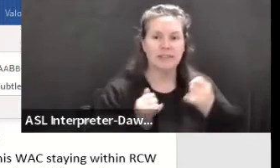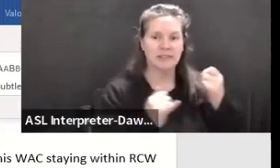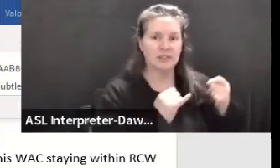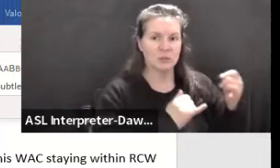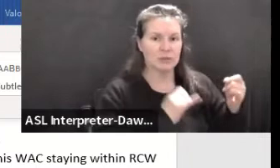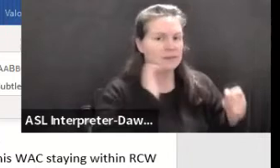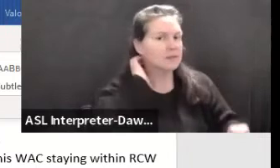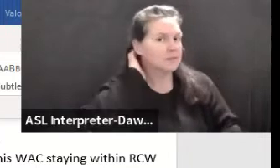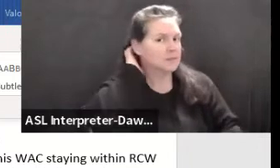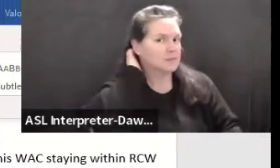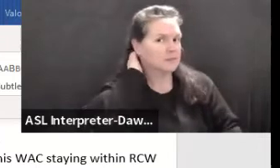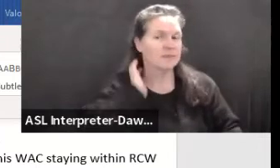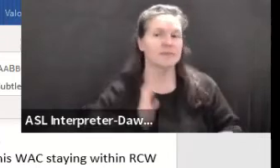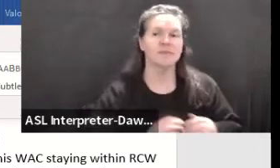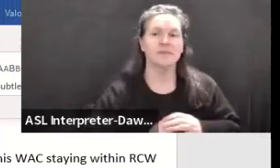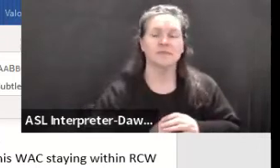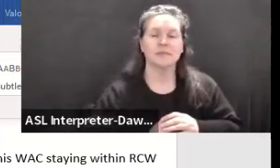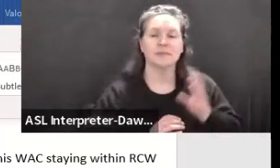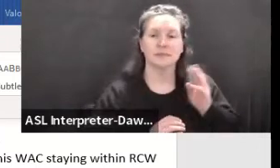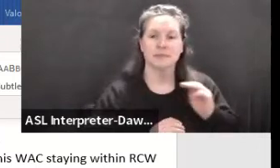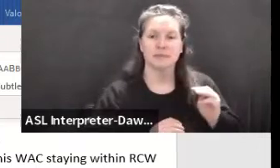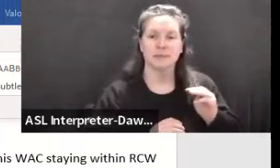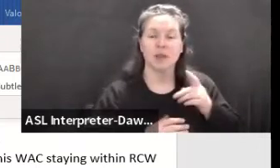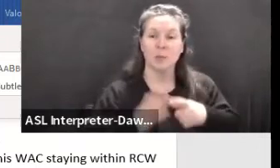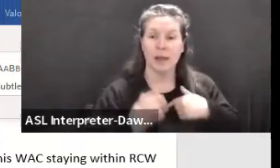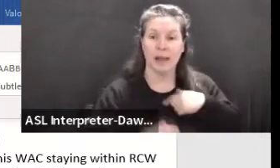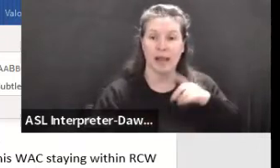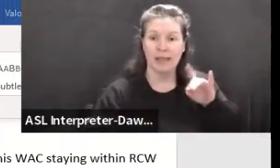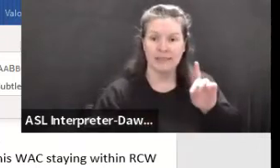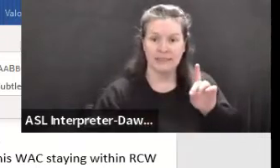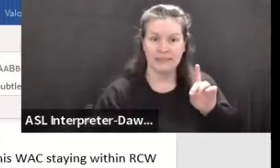And so what I did was I just kind of widened it out